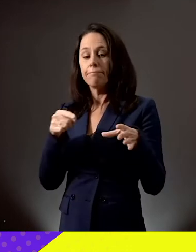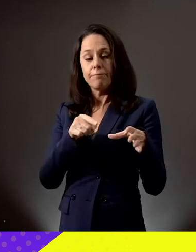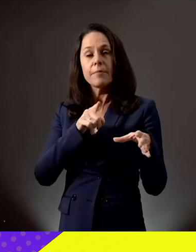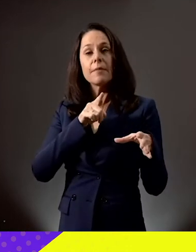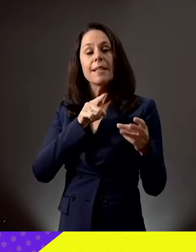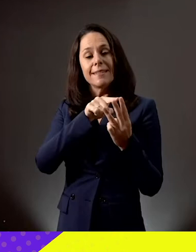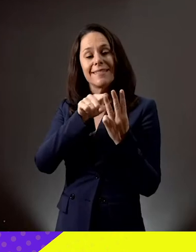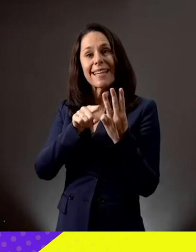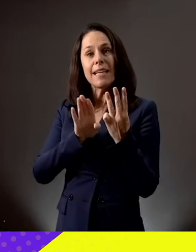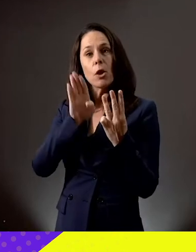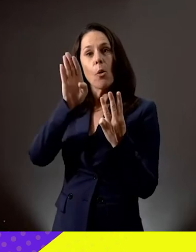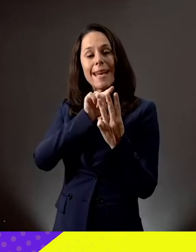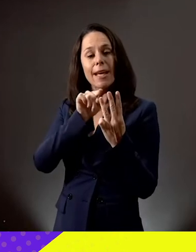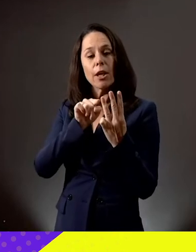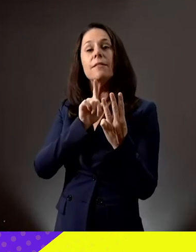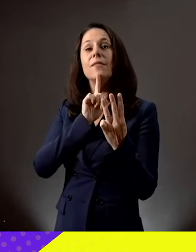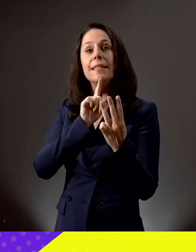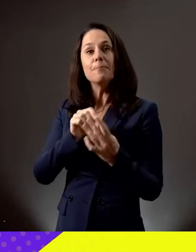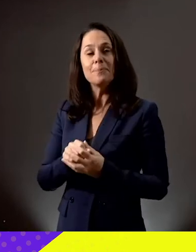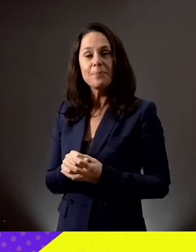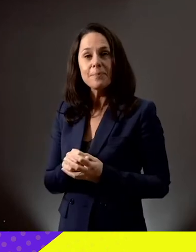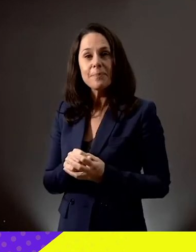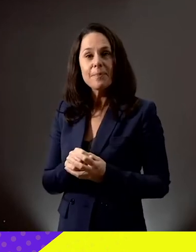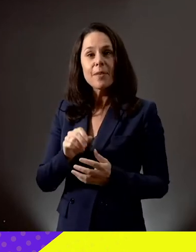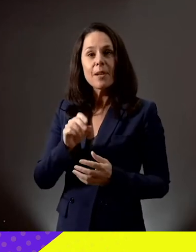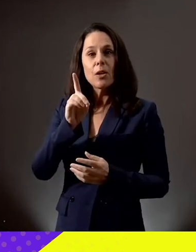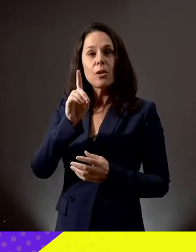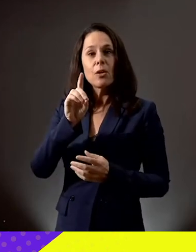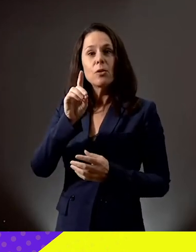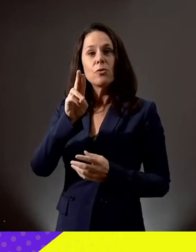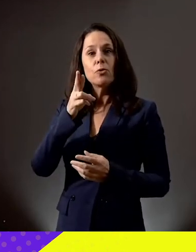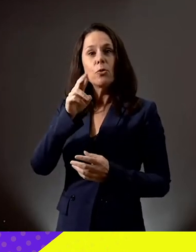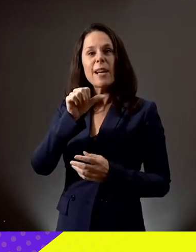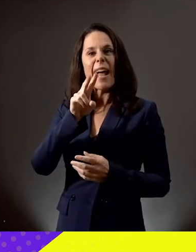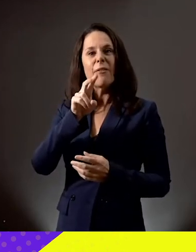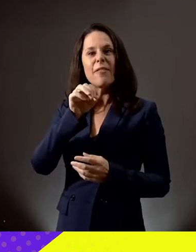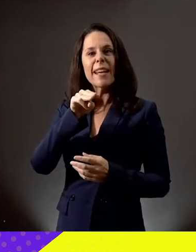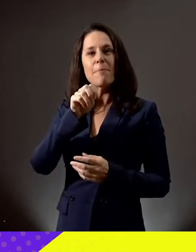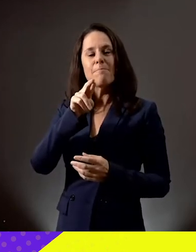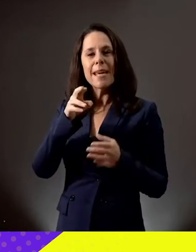And the nominees are Dura Vermeer Group with Bureau Social Return, or BSR...